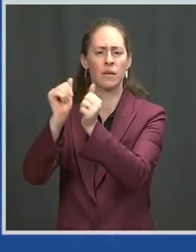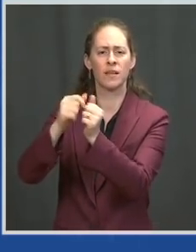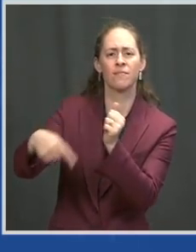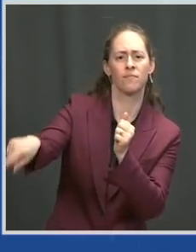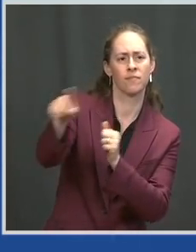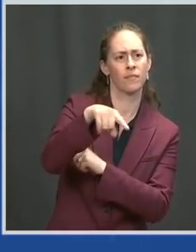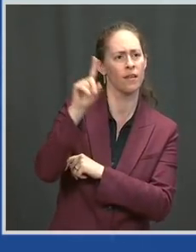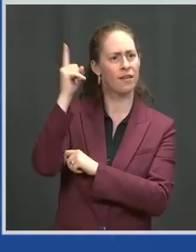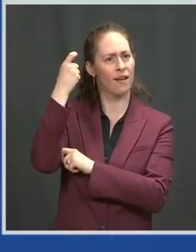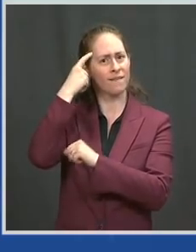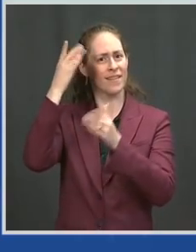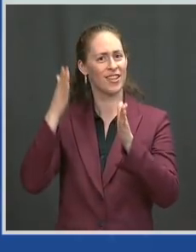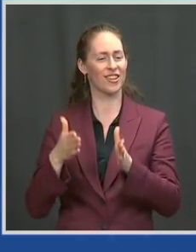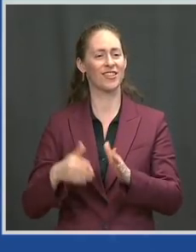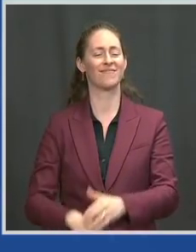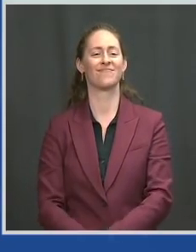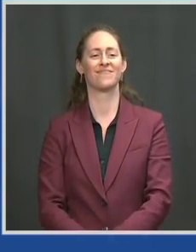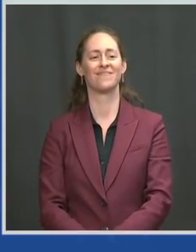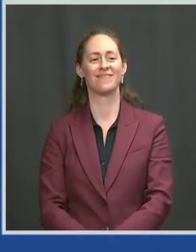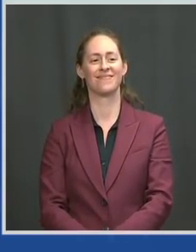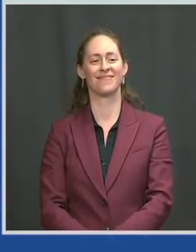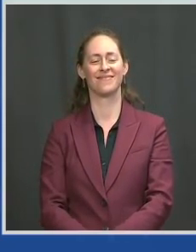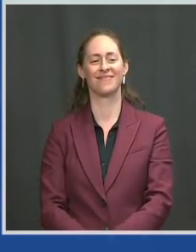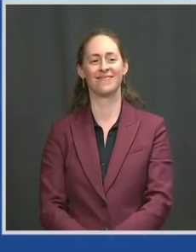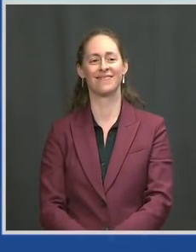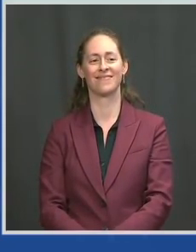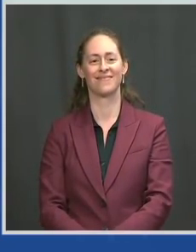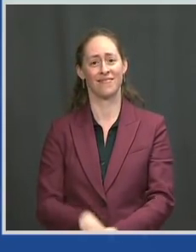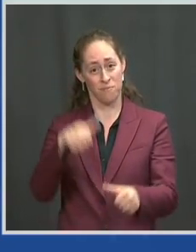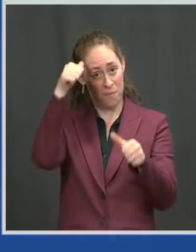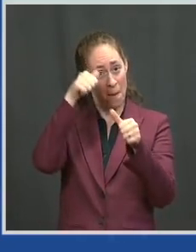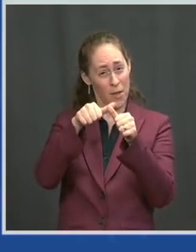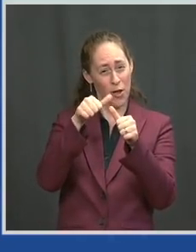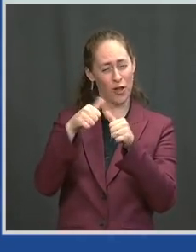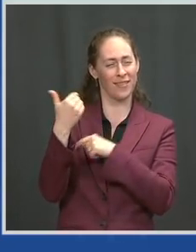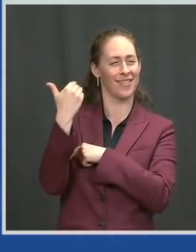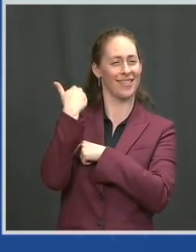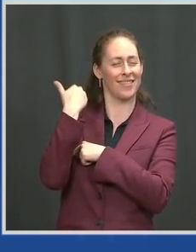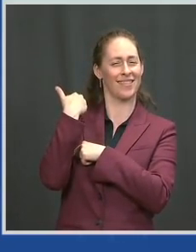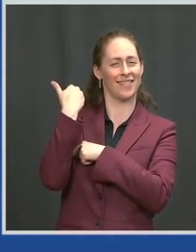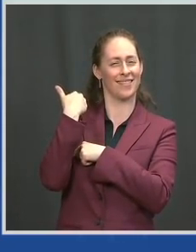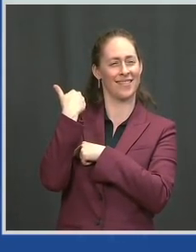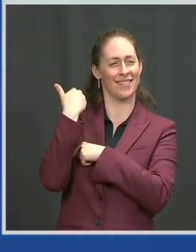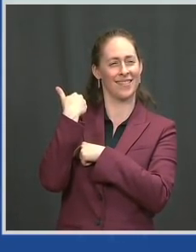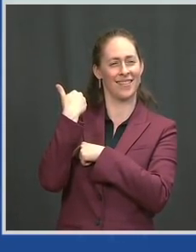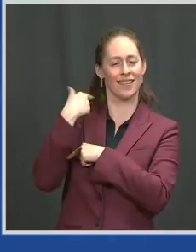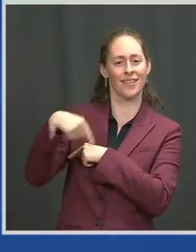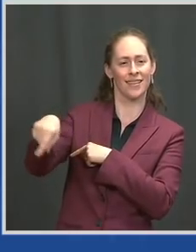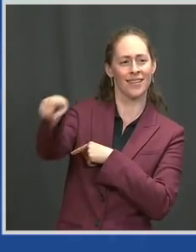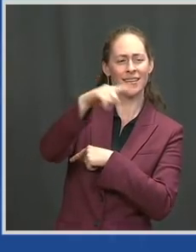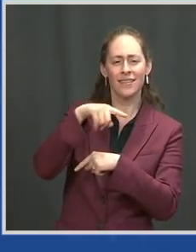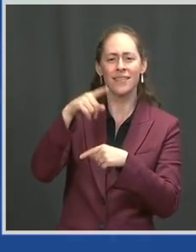as you all remember, that -- how many govs did you speak with in the last -- just today was the -- Mr. Zients: Well, today we had our weekly call.